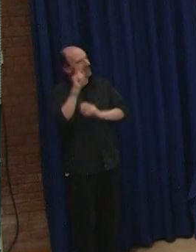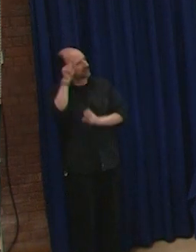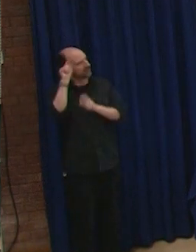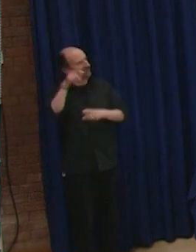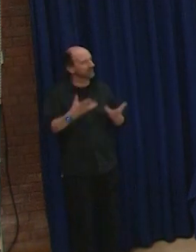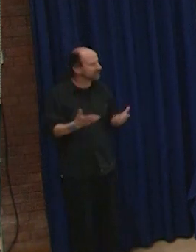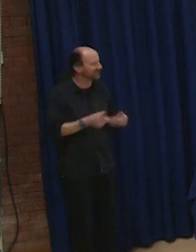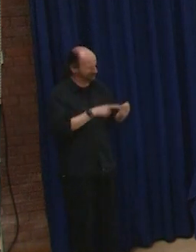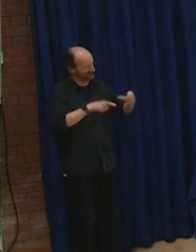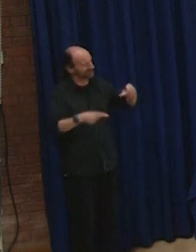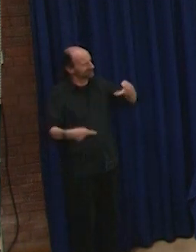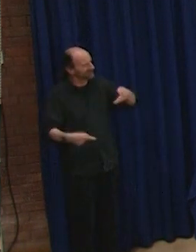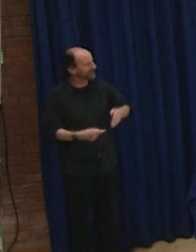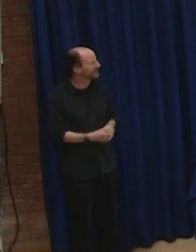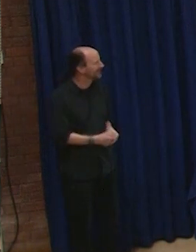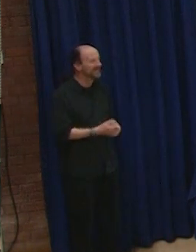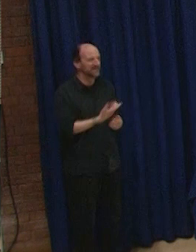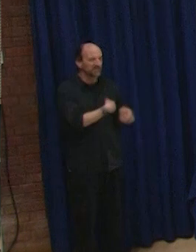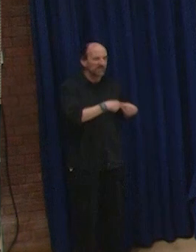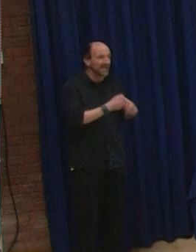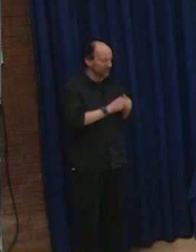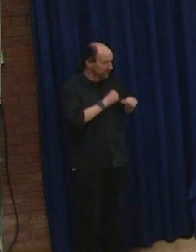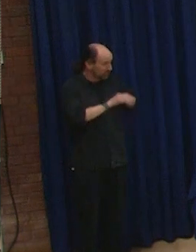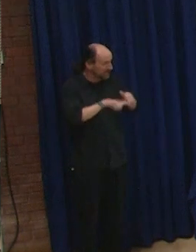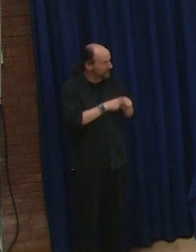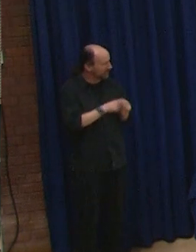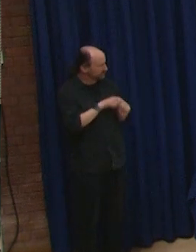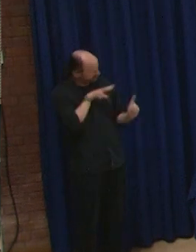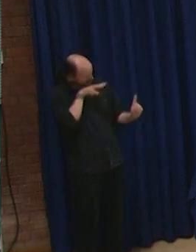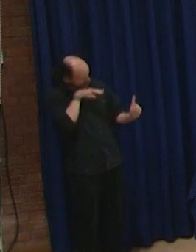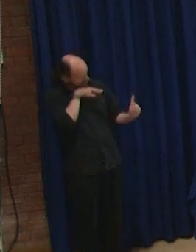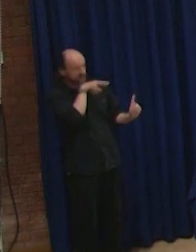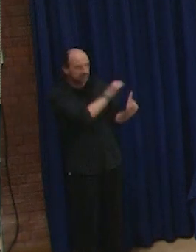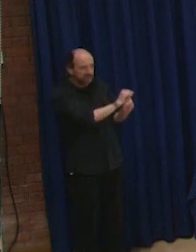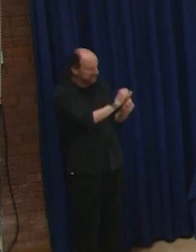and diagnosing that I know Paul's going to go into more detail about the diagnostic processes,